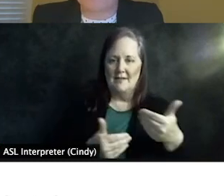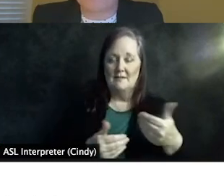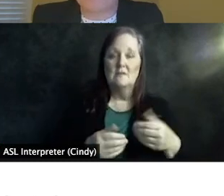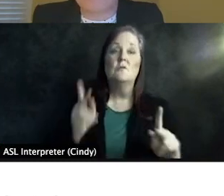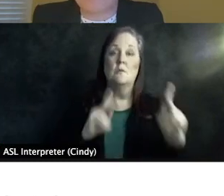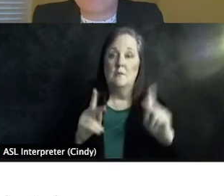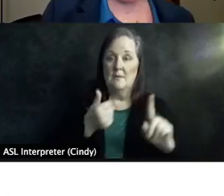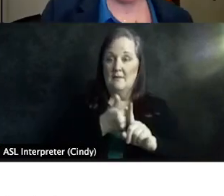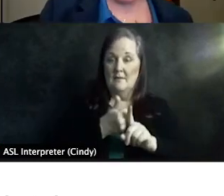Thank you very much.